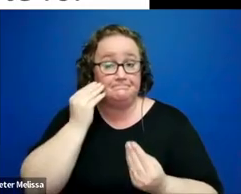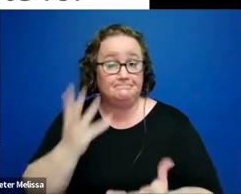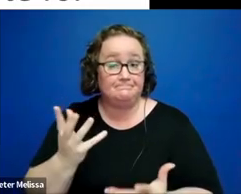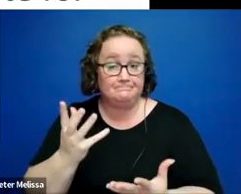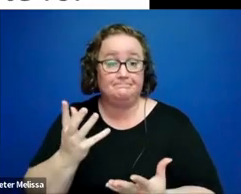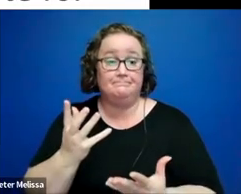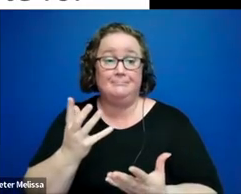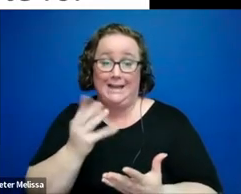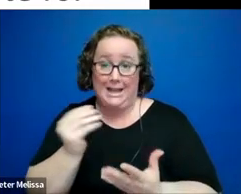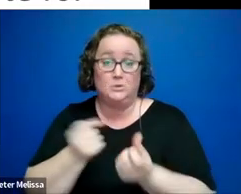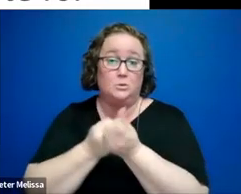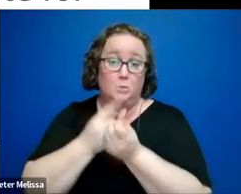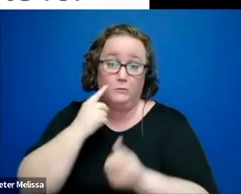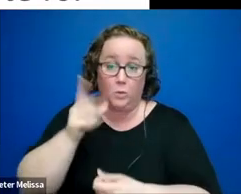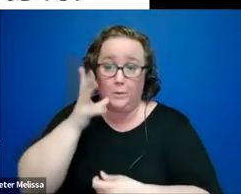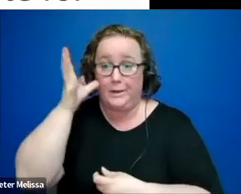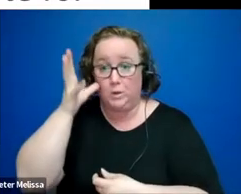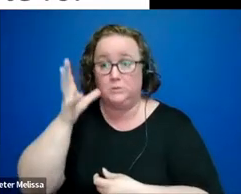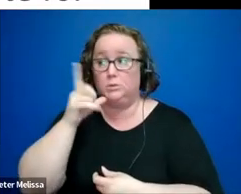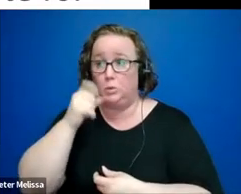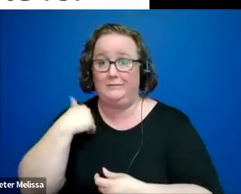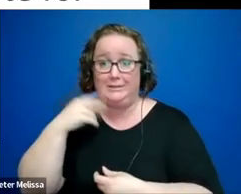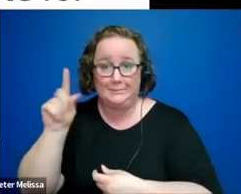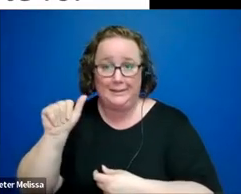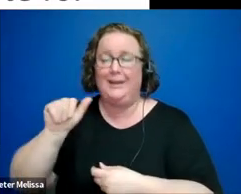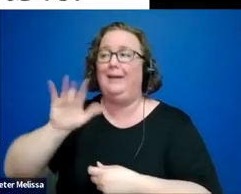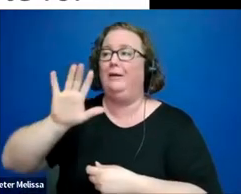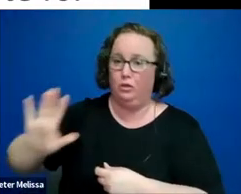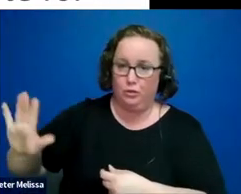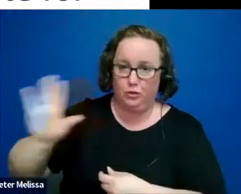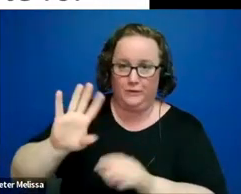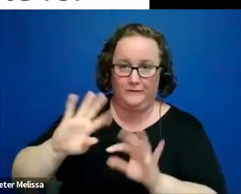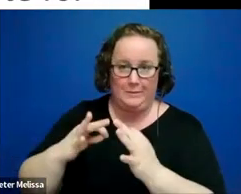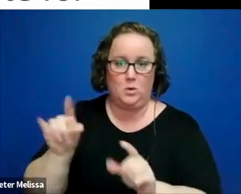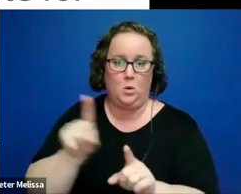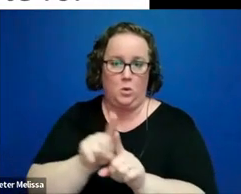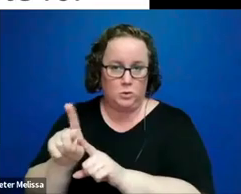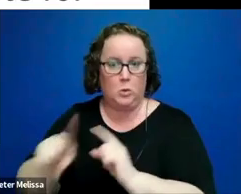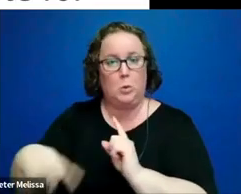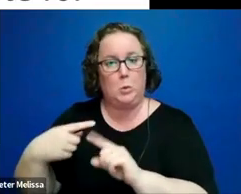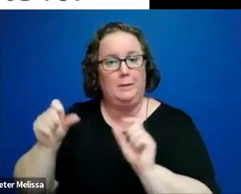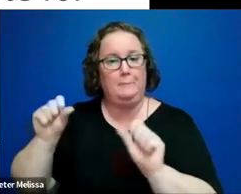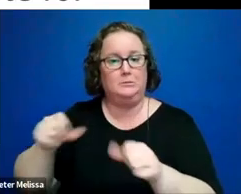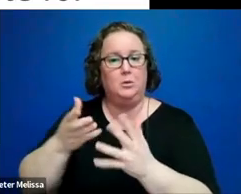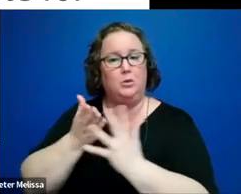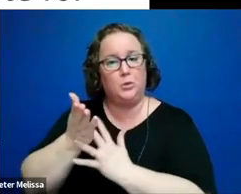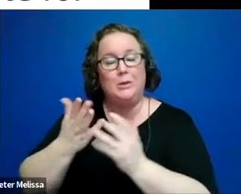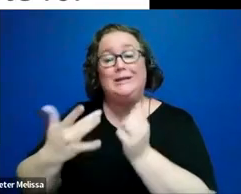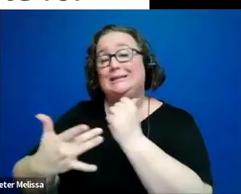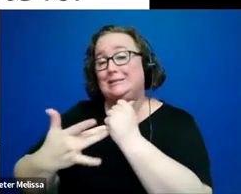support for parents with disabilities and their families when we can through a technical assistance model,